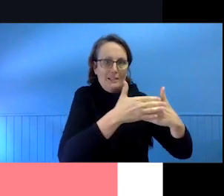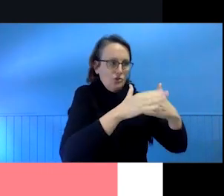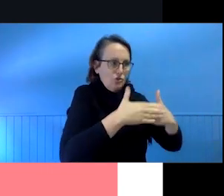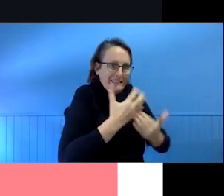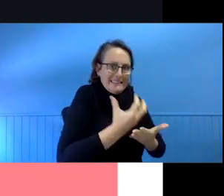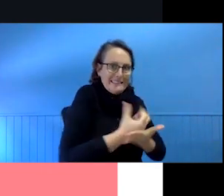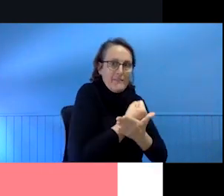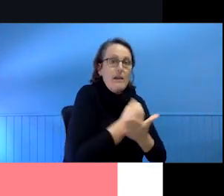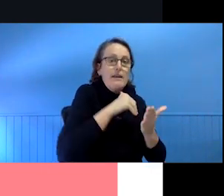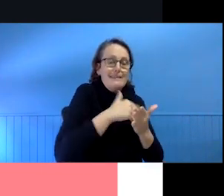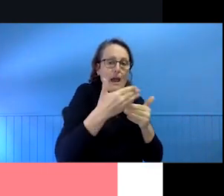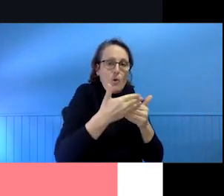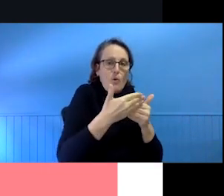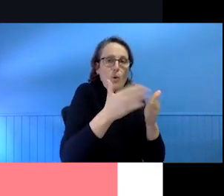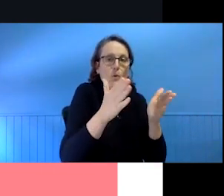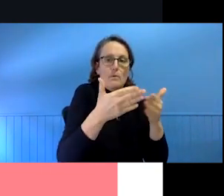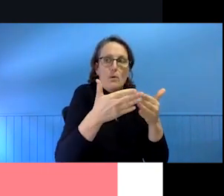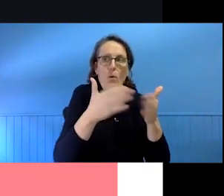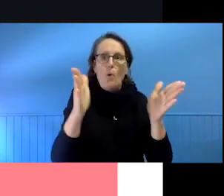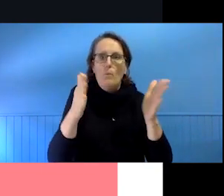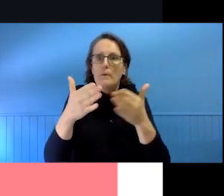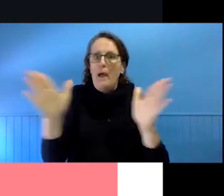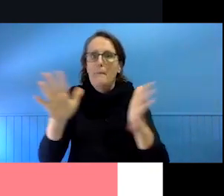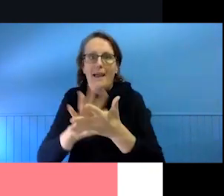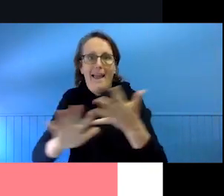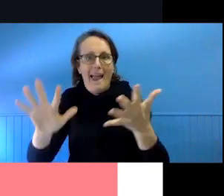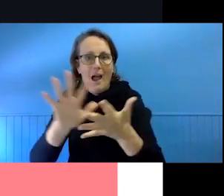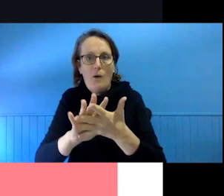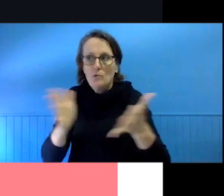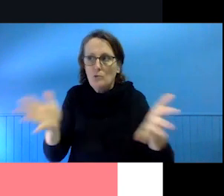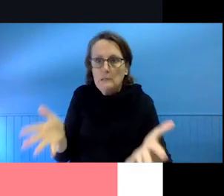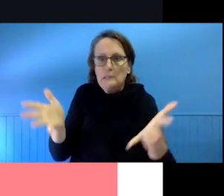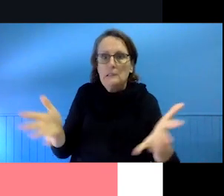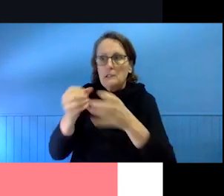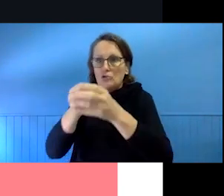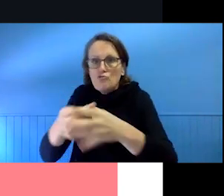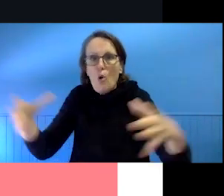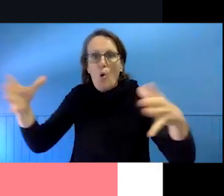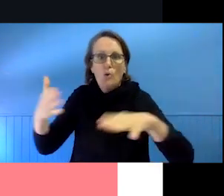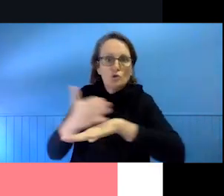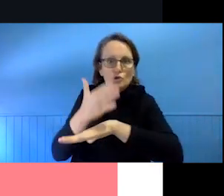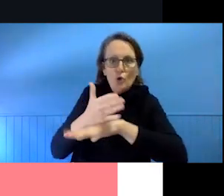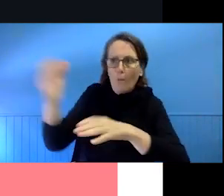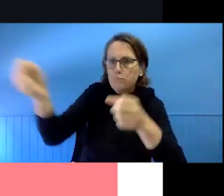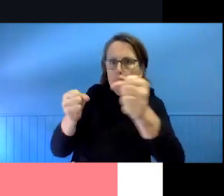how do we reopen the economy and stimulate growth and jobs? And we